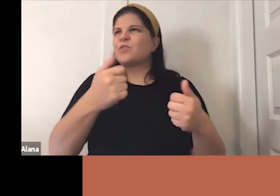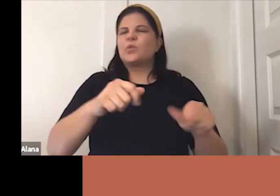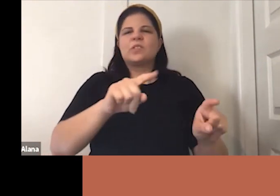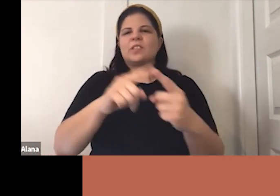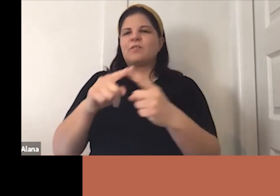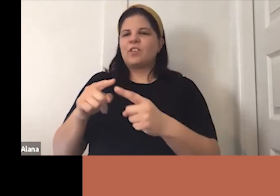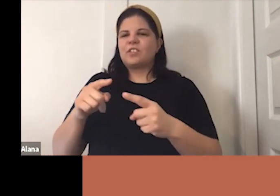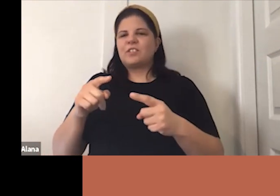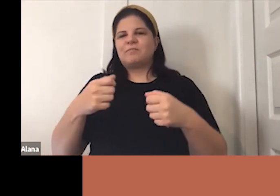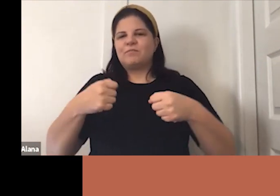engagement.